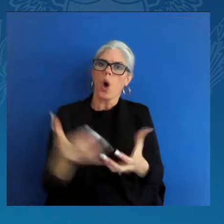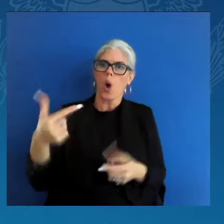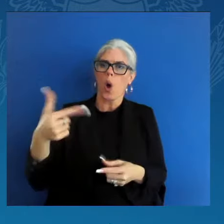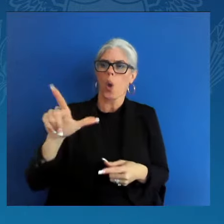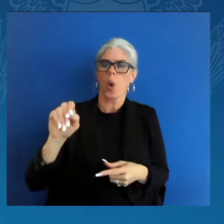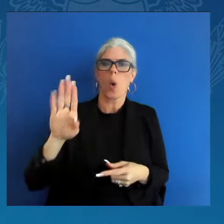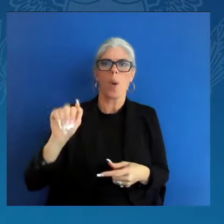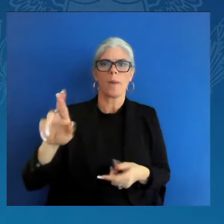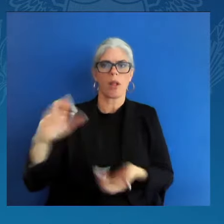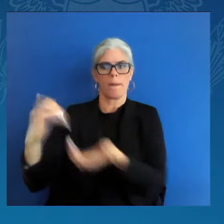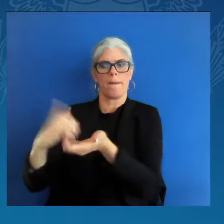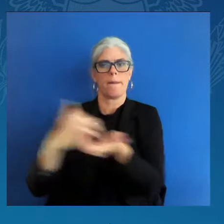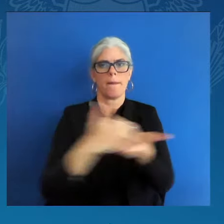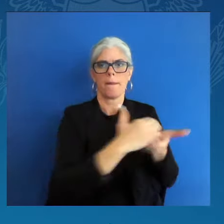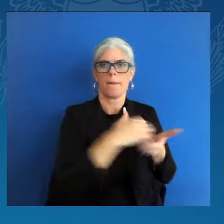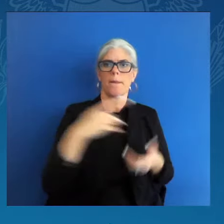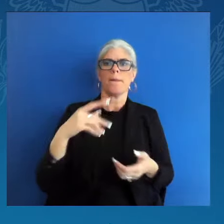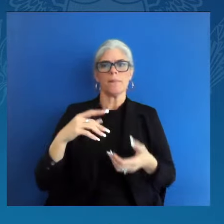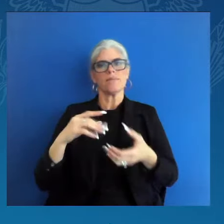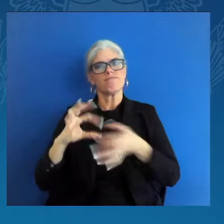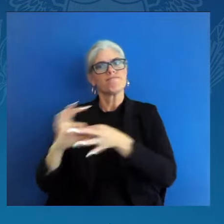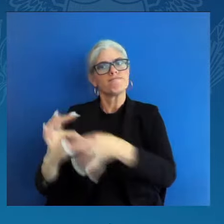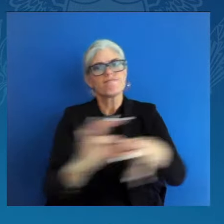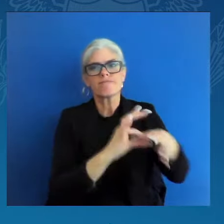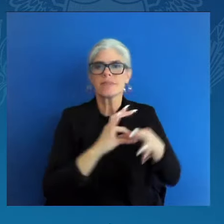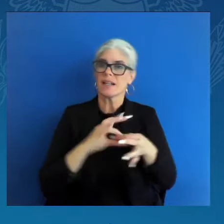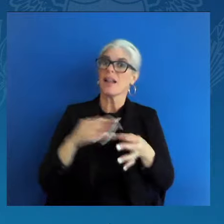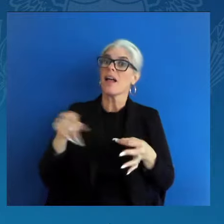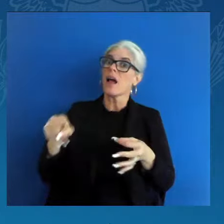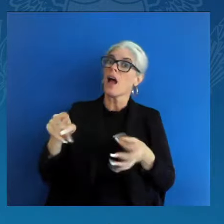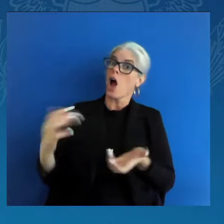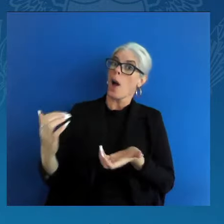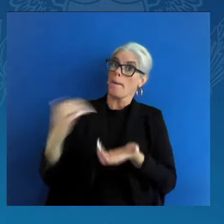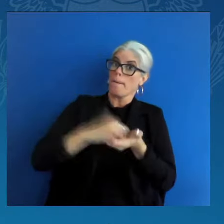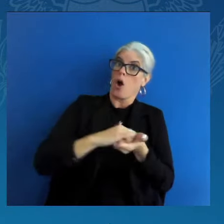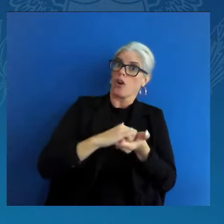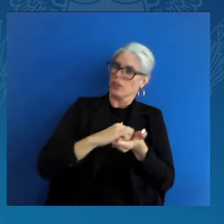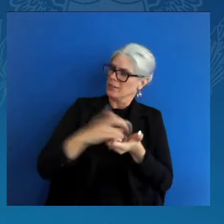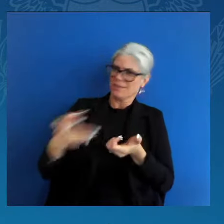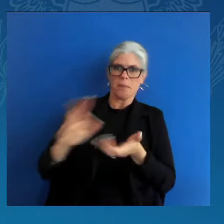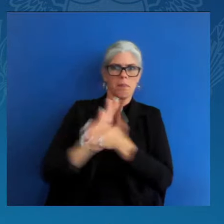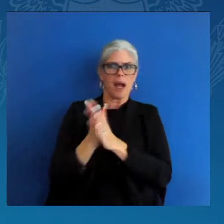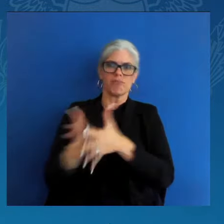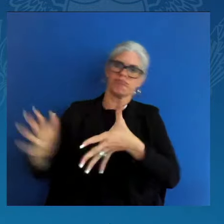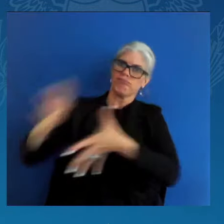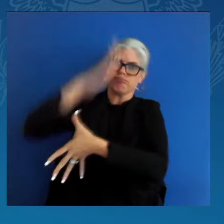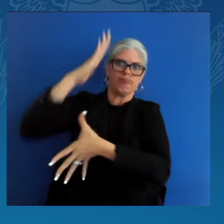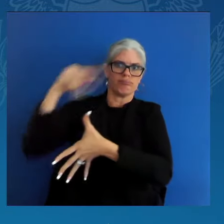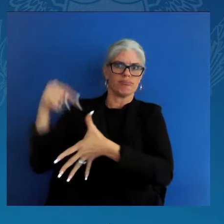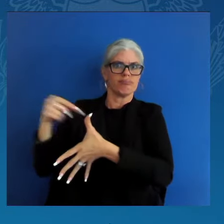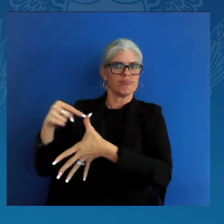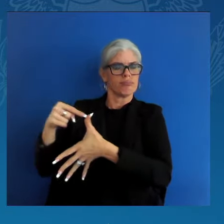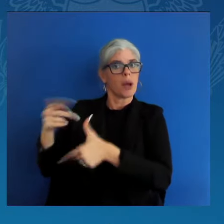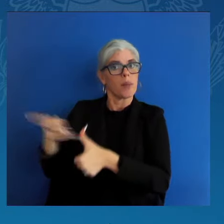International cooperation space activities enhances our ability to innovate, to strengthen our common defense,